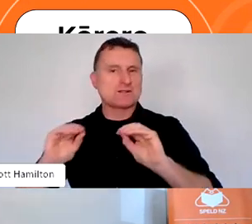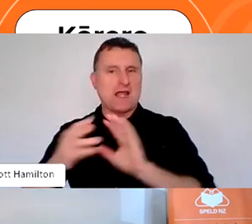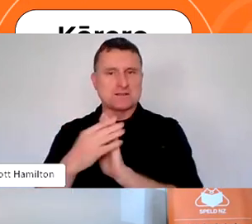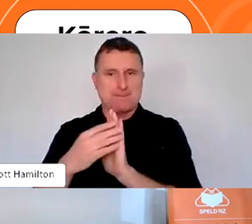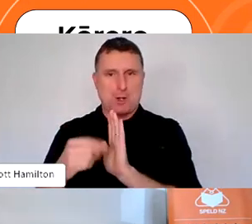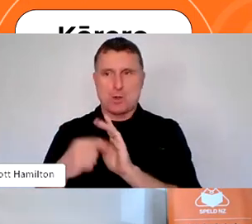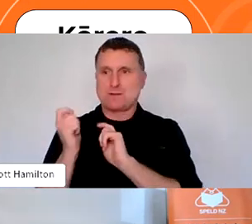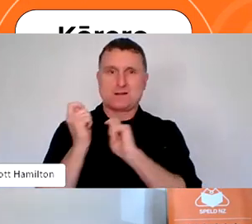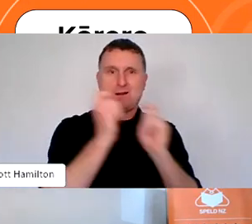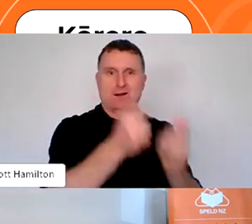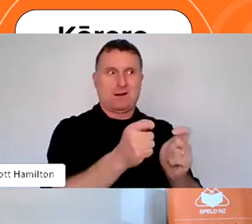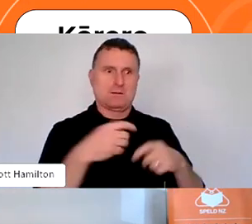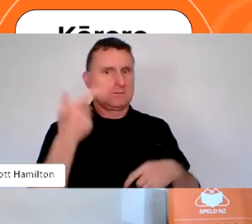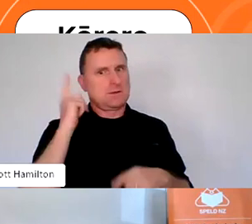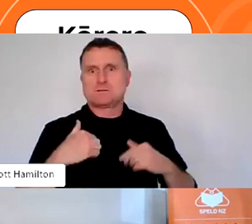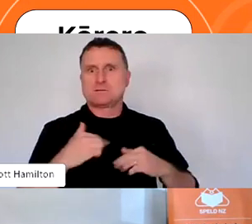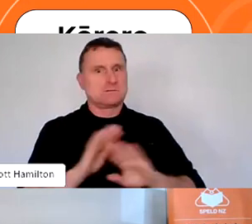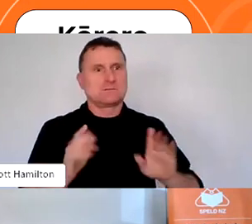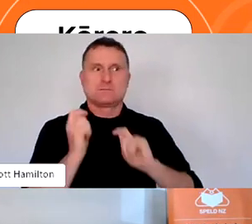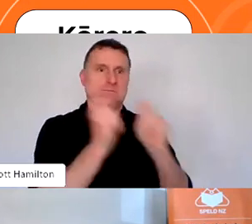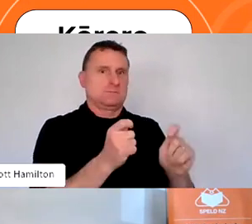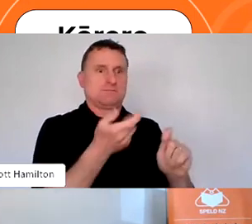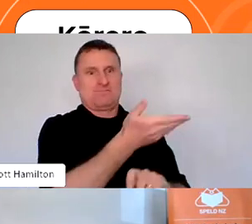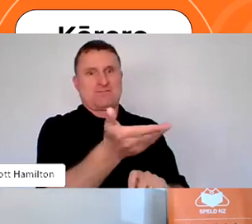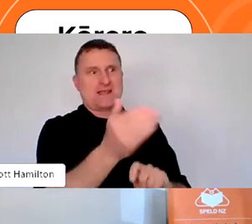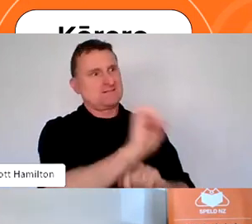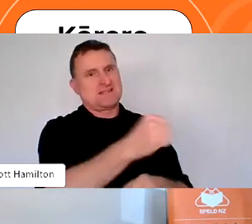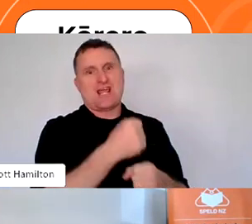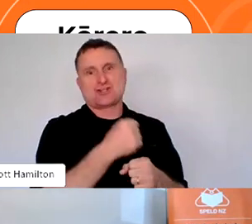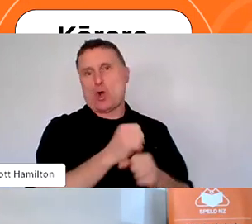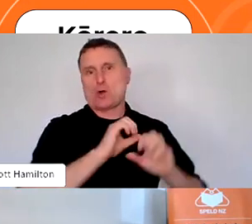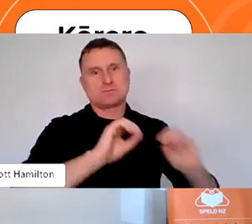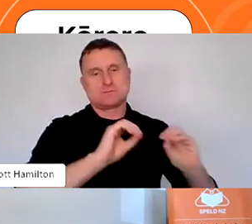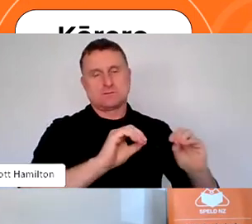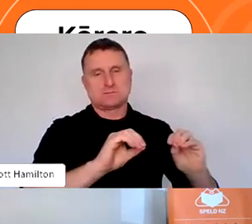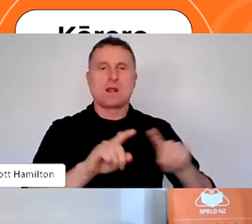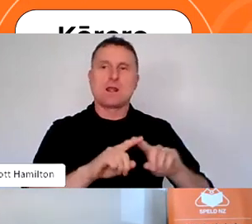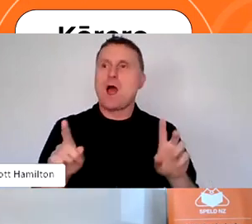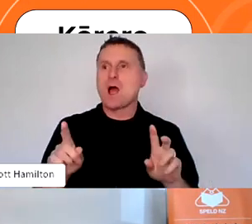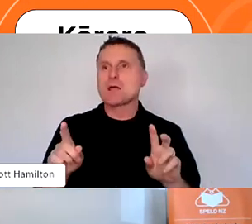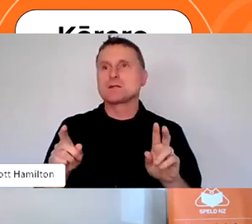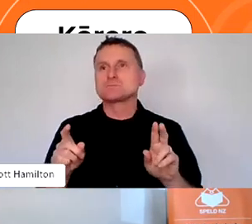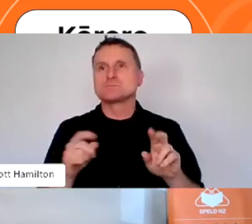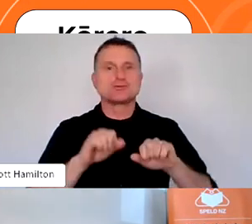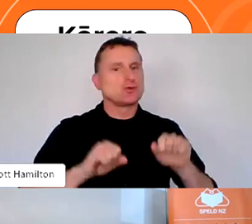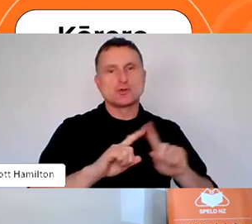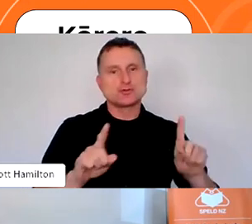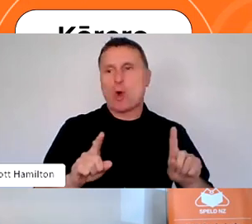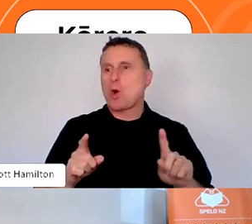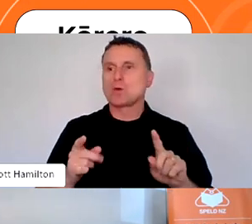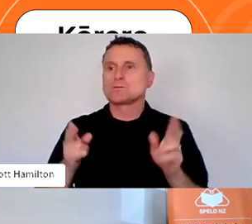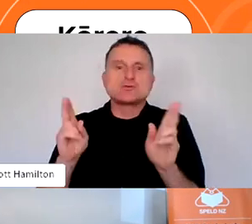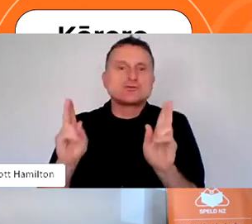student that are not in that mythical average, normal, bell curve centre.